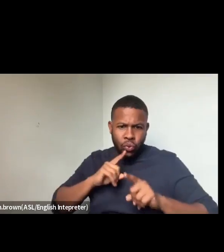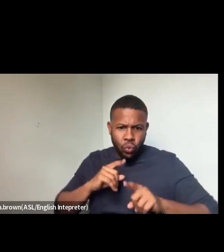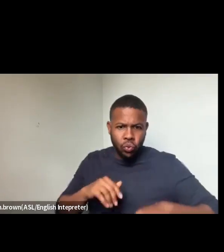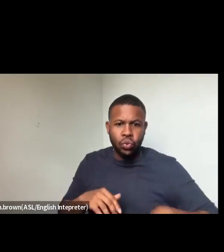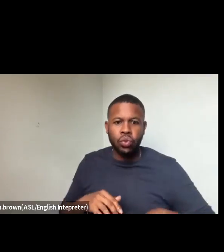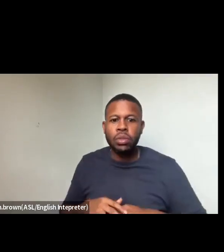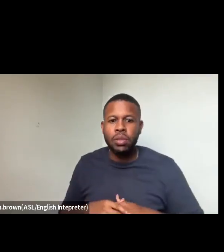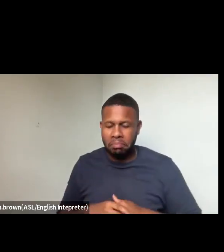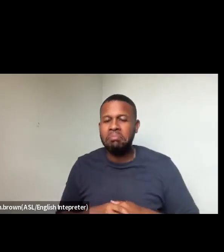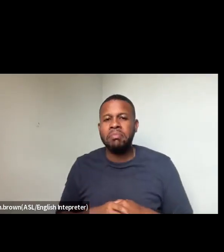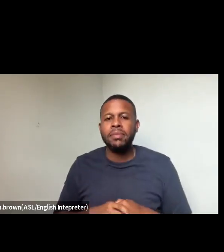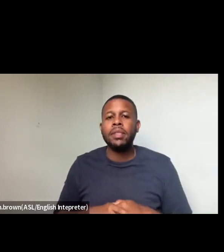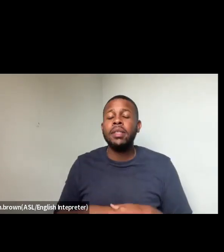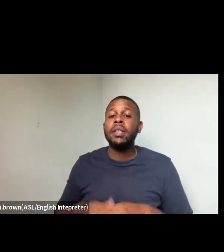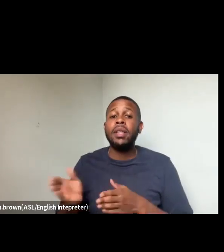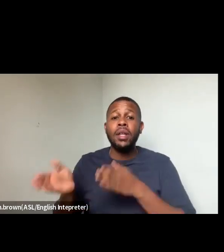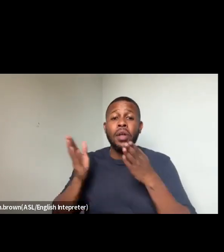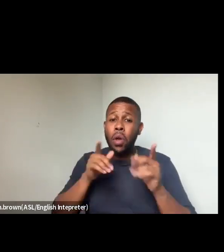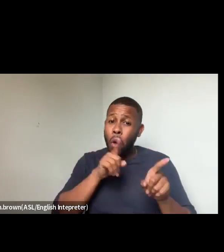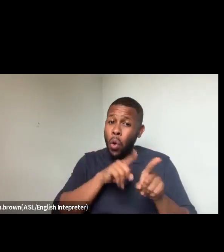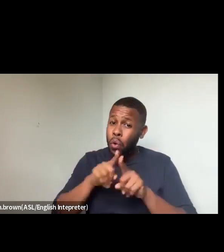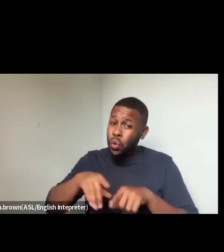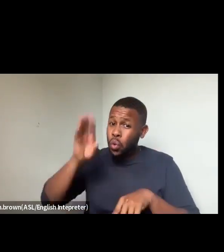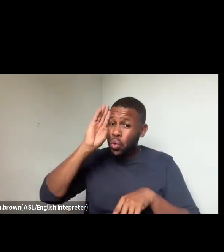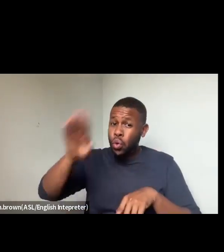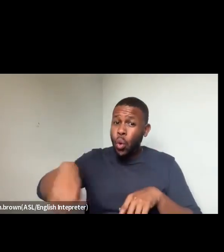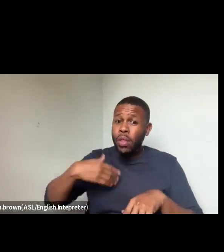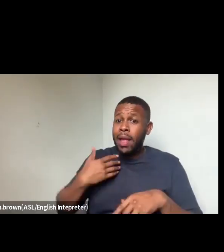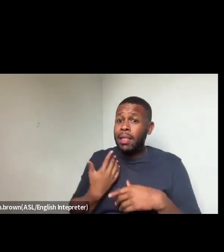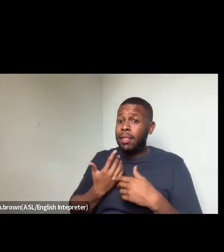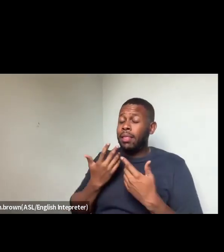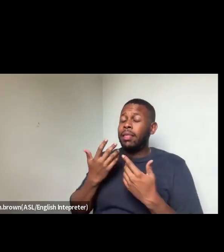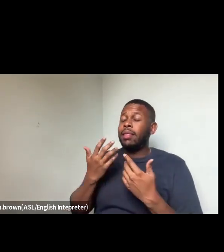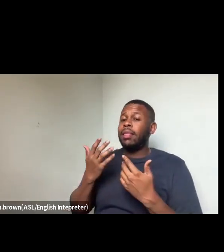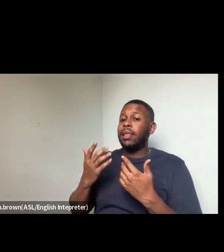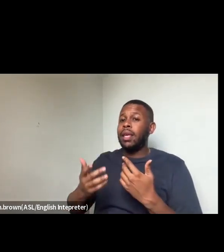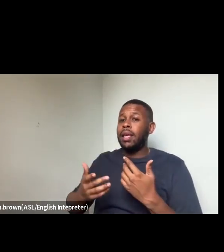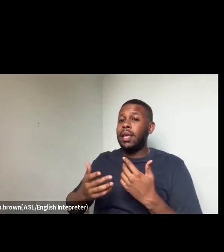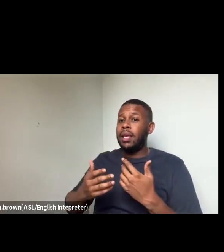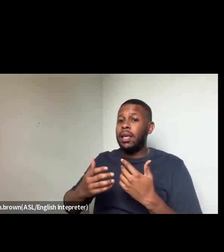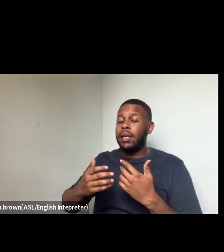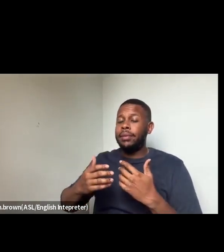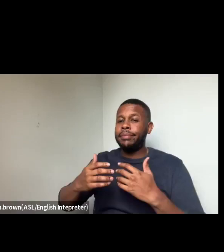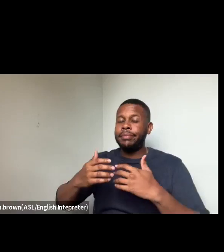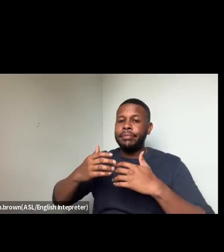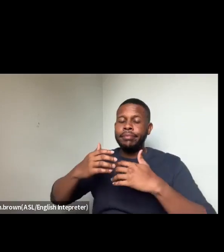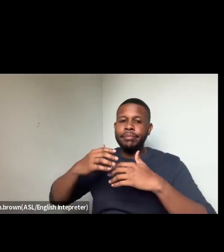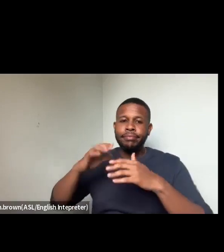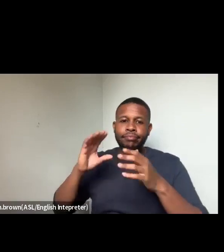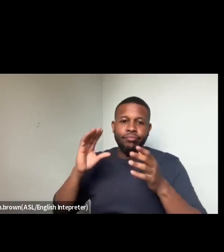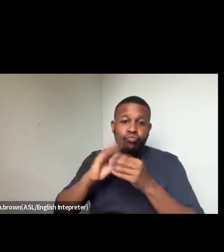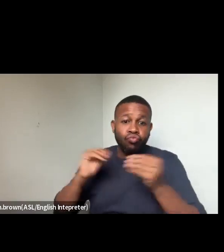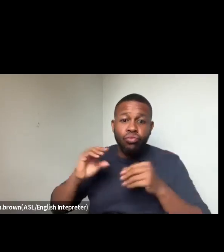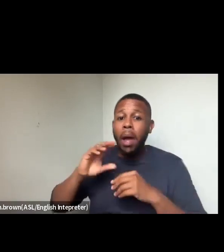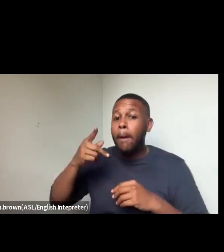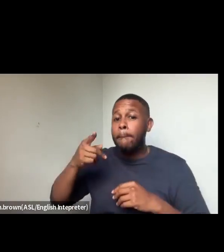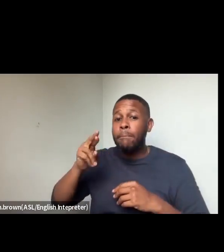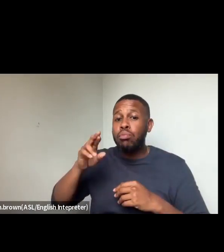questions in the chat. Hopkins is starts to work with Virginia Medicaid. We have a new site in